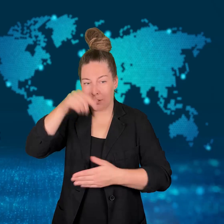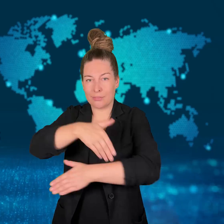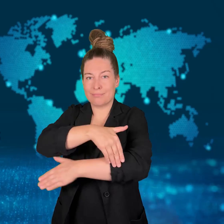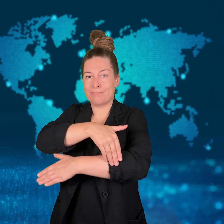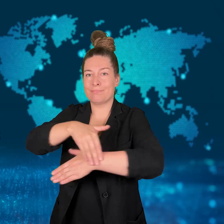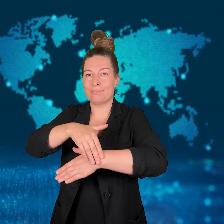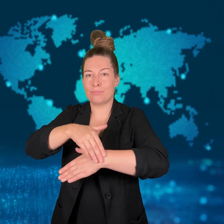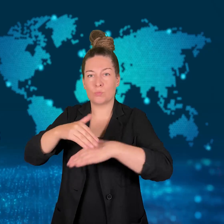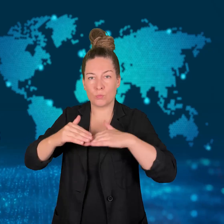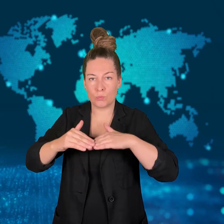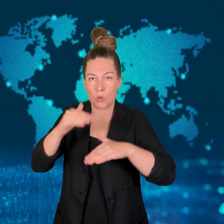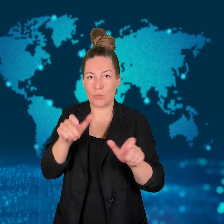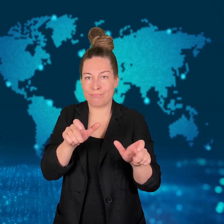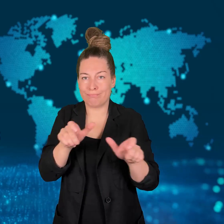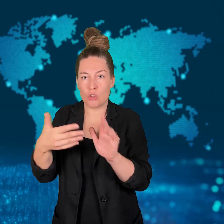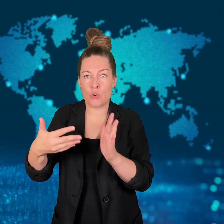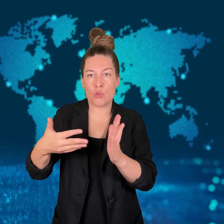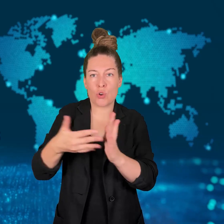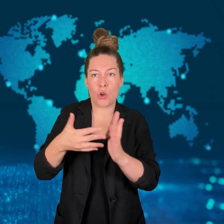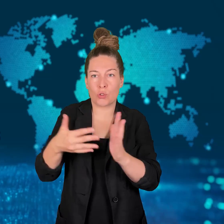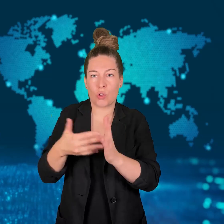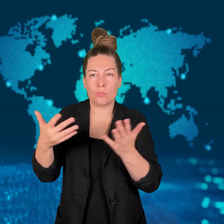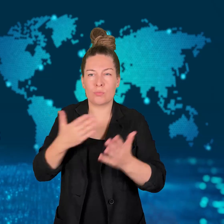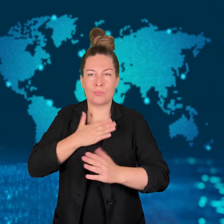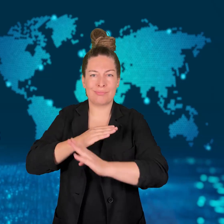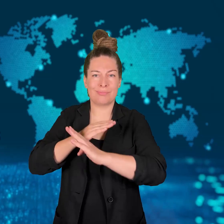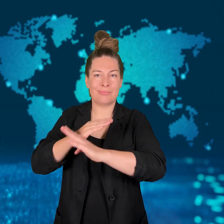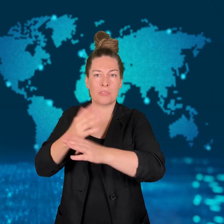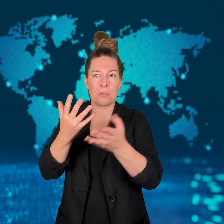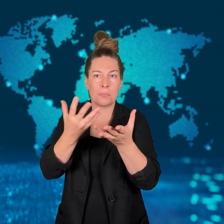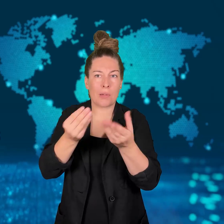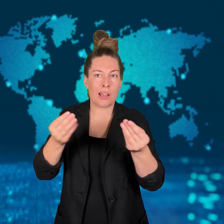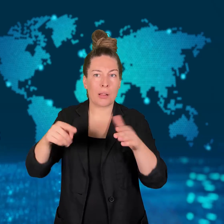tightening border controls to limit immigration into the country.